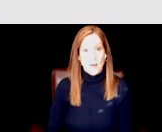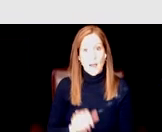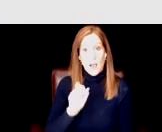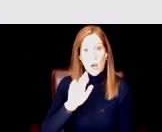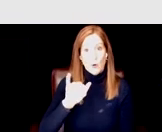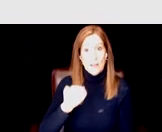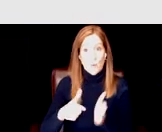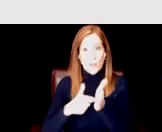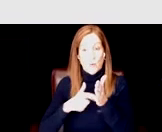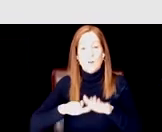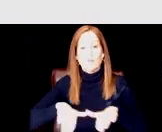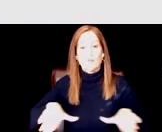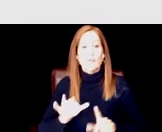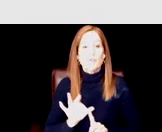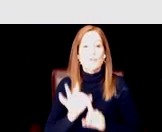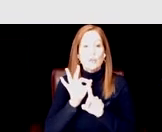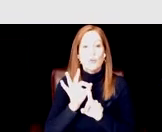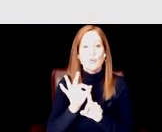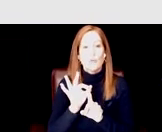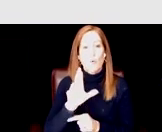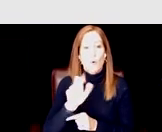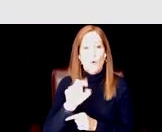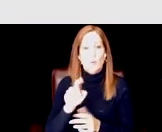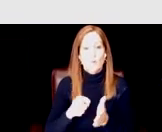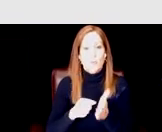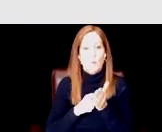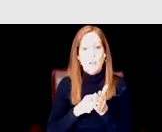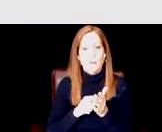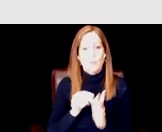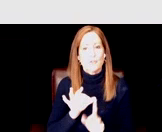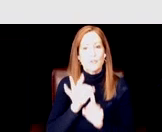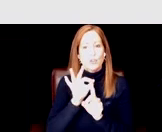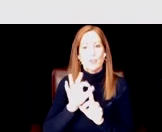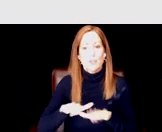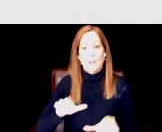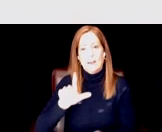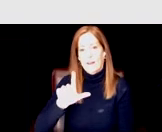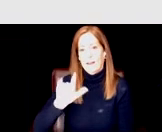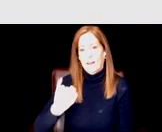Certain ARIA roles must contain particular children... WCAG1.3.1;